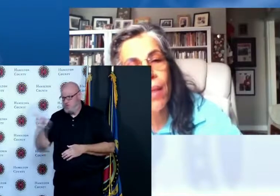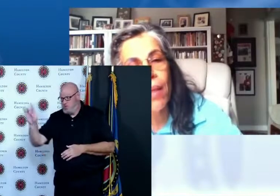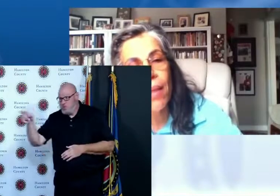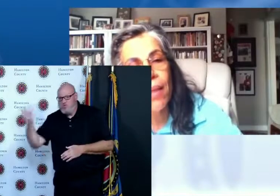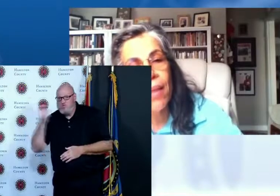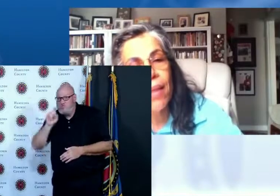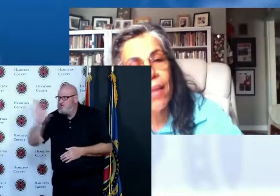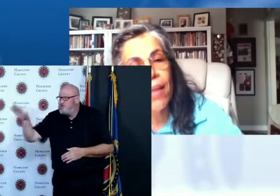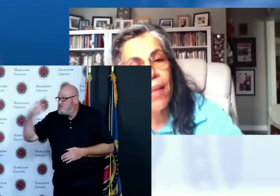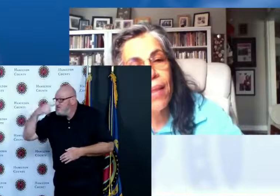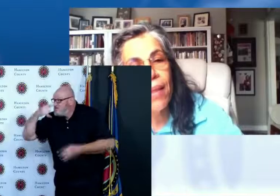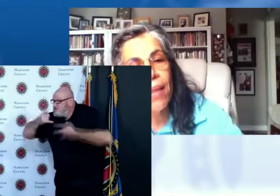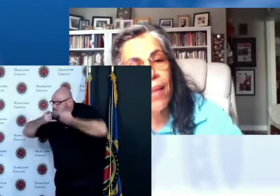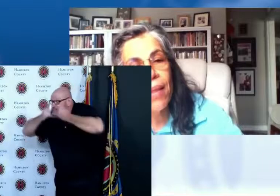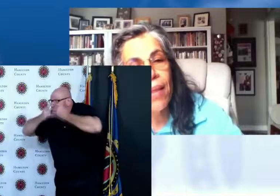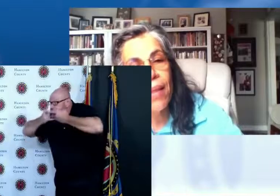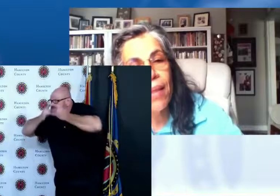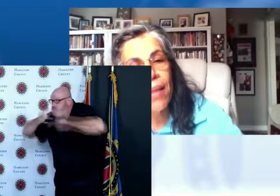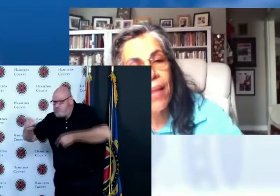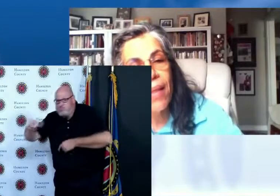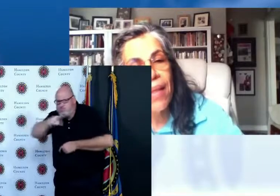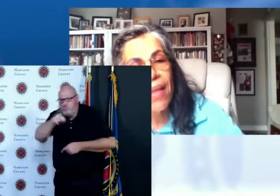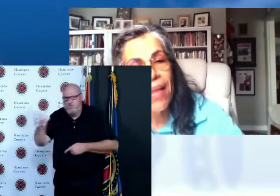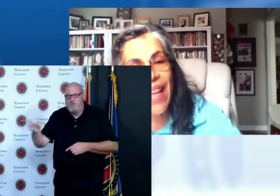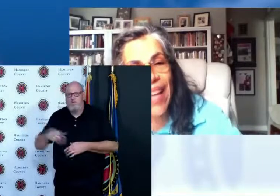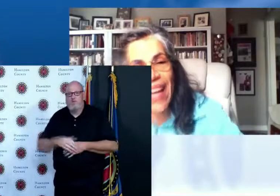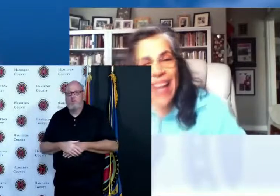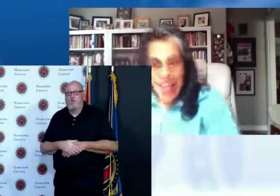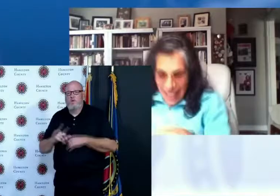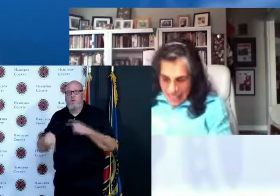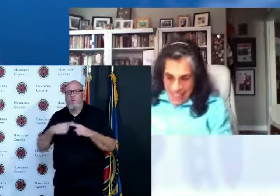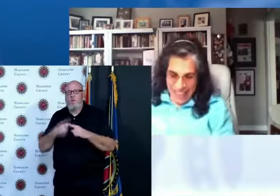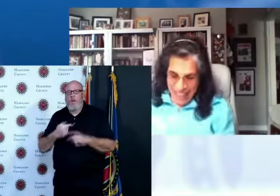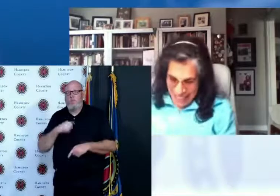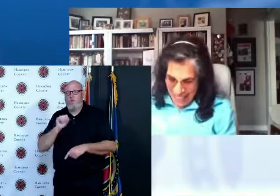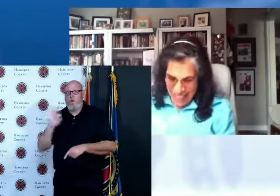you know when I'm off work I try really hard not to not to reel myself back in but